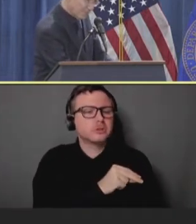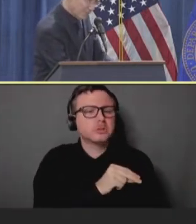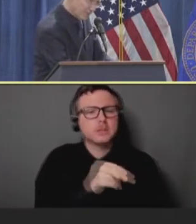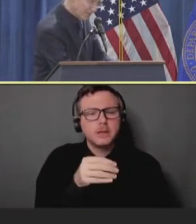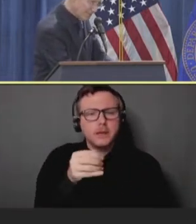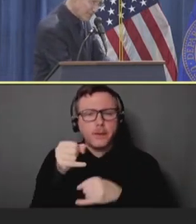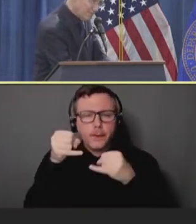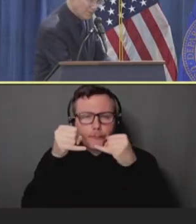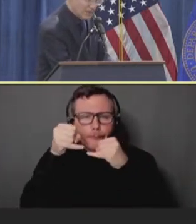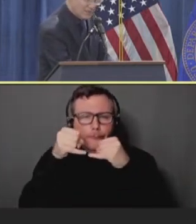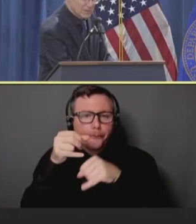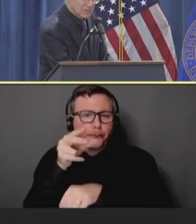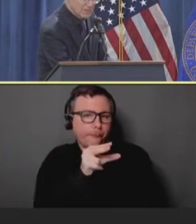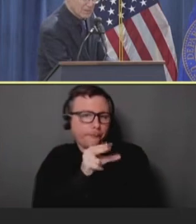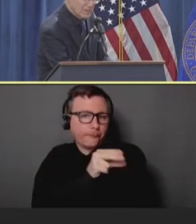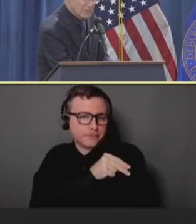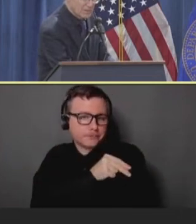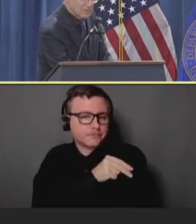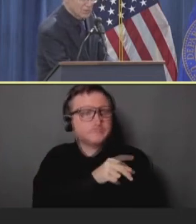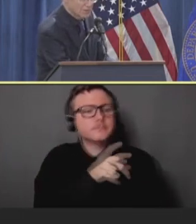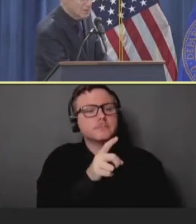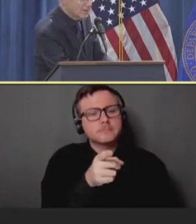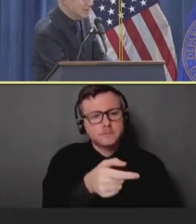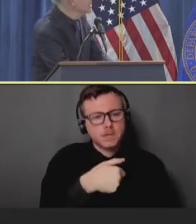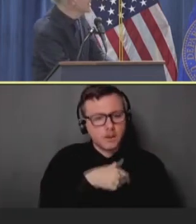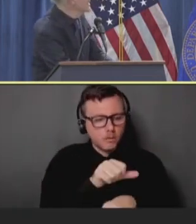by Mark Prausnitz and his colleagues at Georgia Tech.